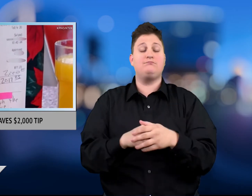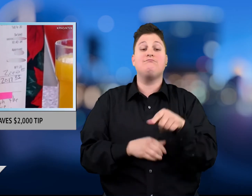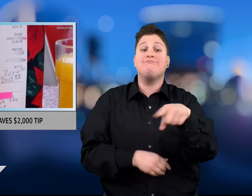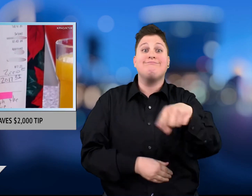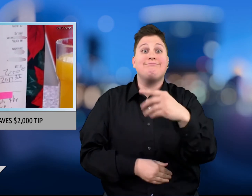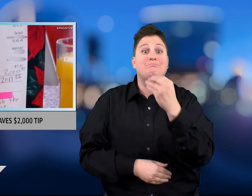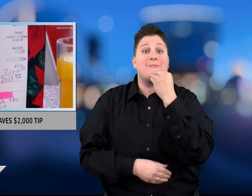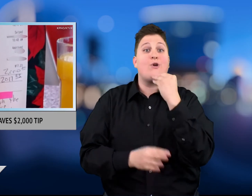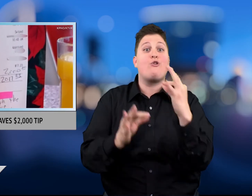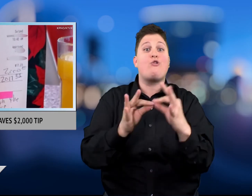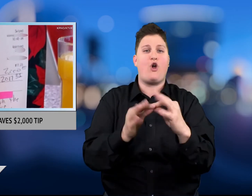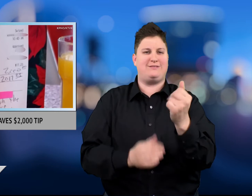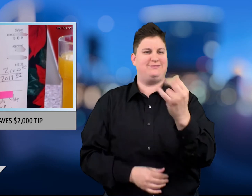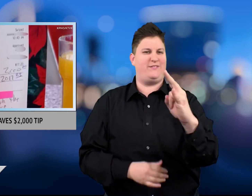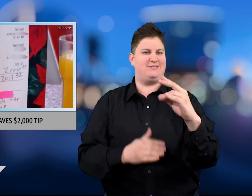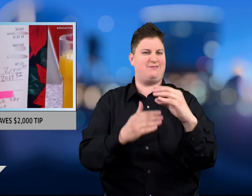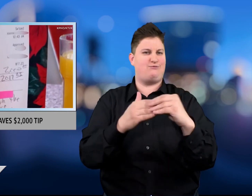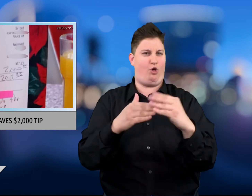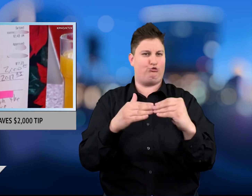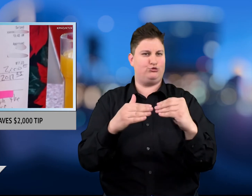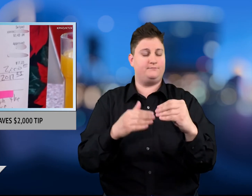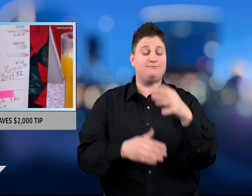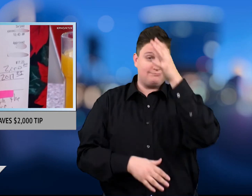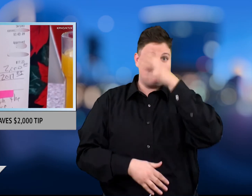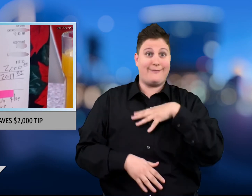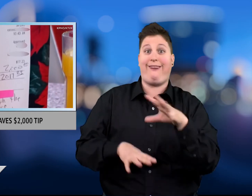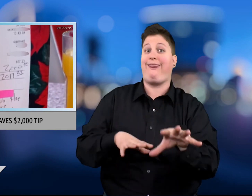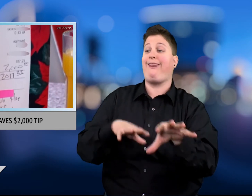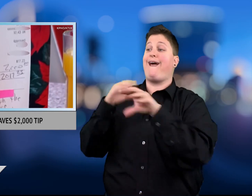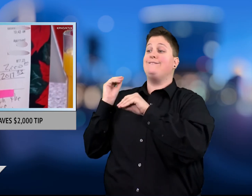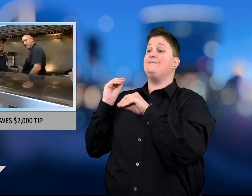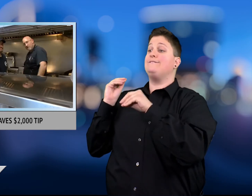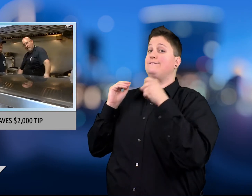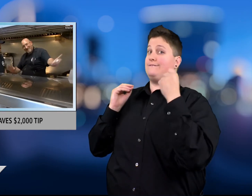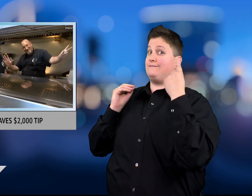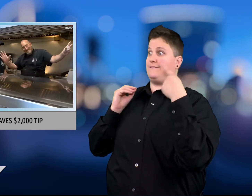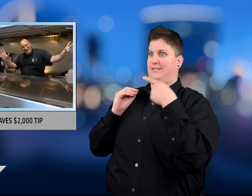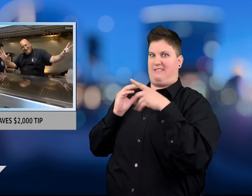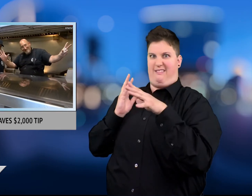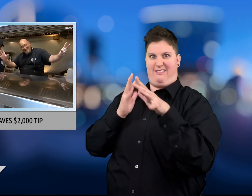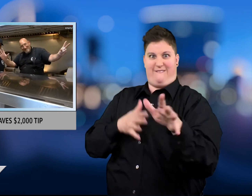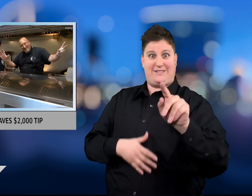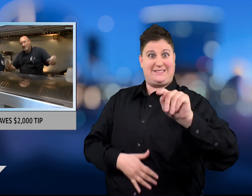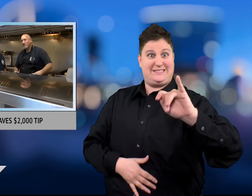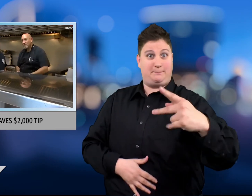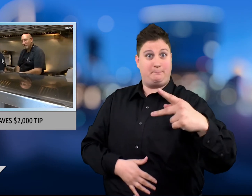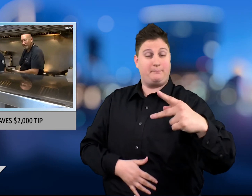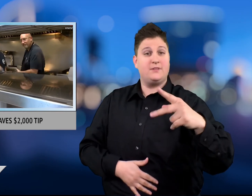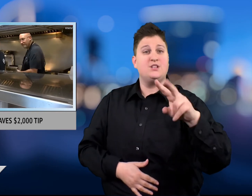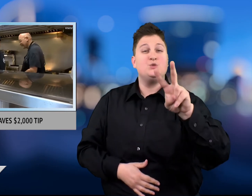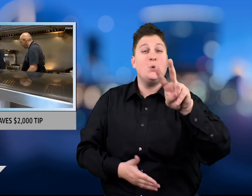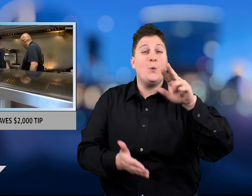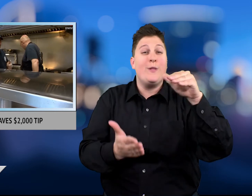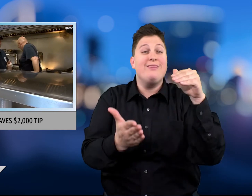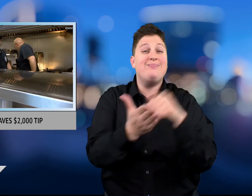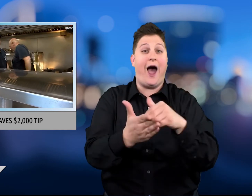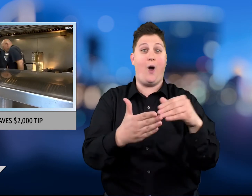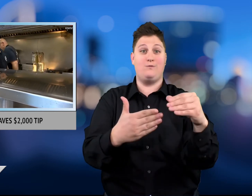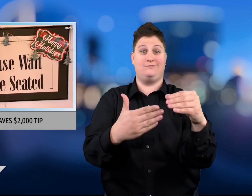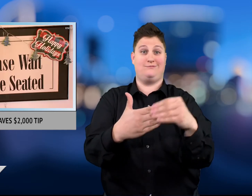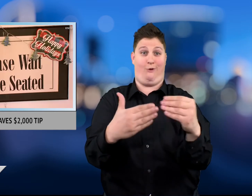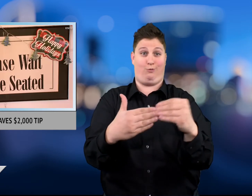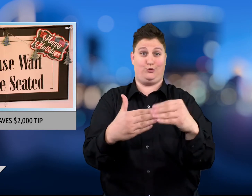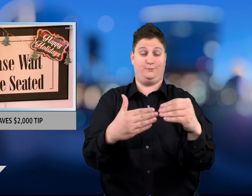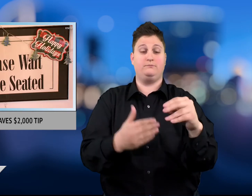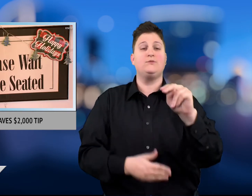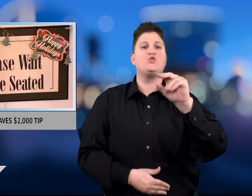The breakfast cost $17 but when the man left, he left behind a $2,000 tip.